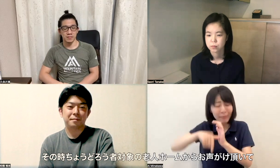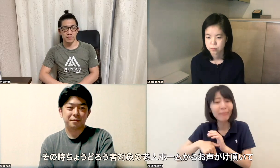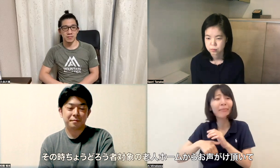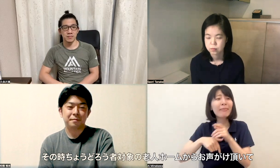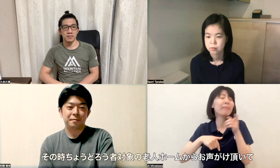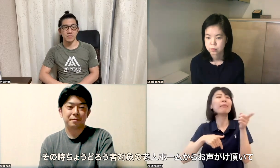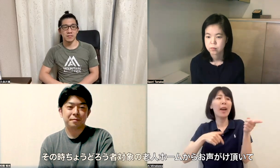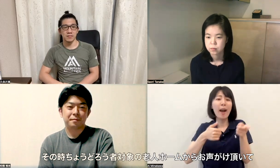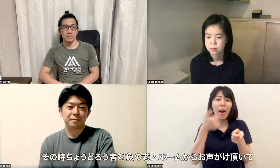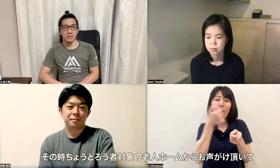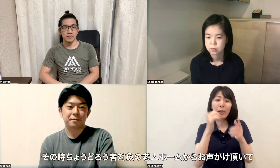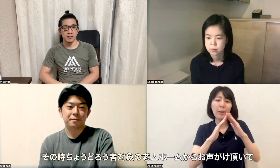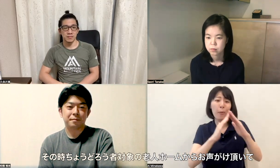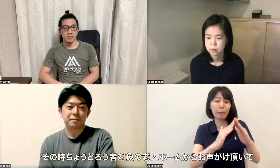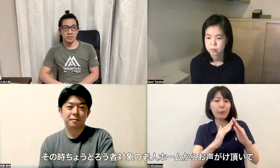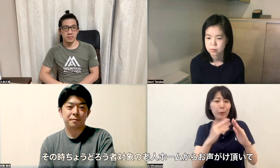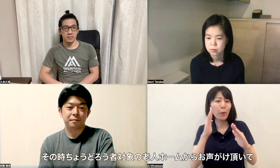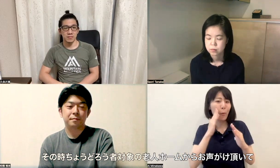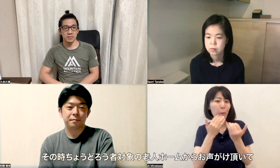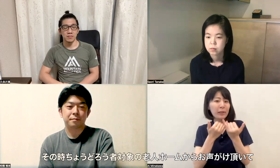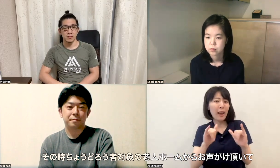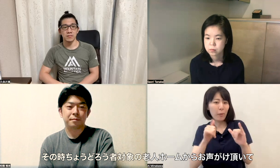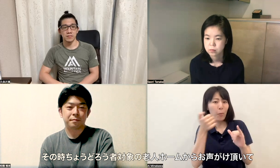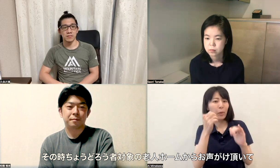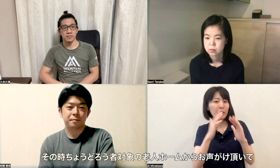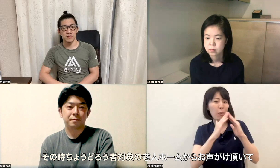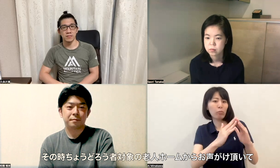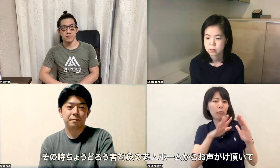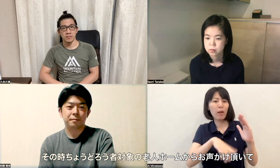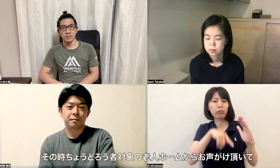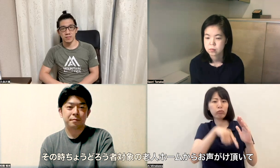At that time, I had a chance to work at a nursing home for deaf elderlies.